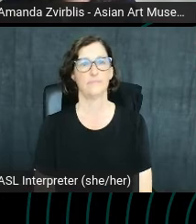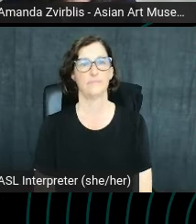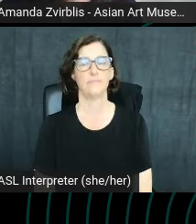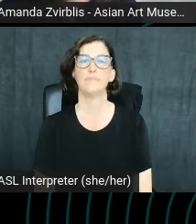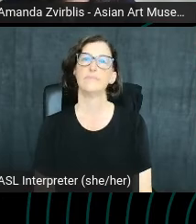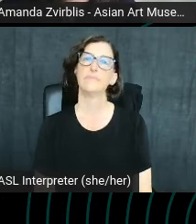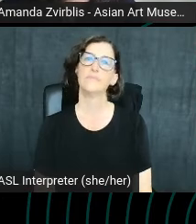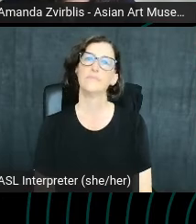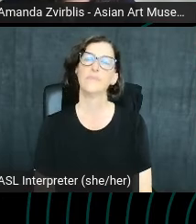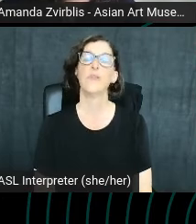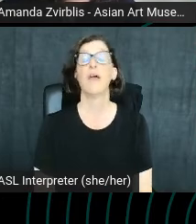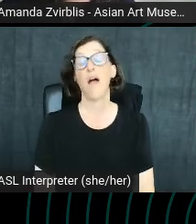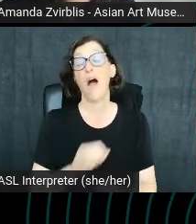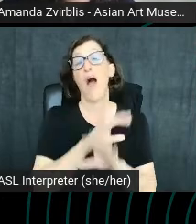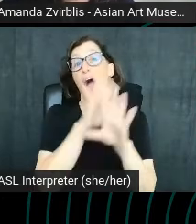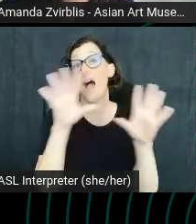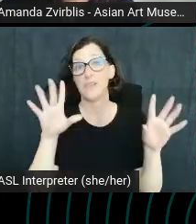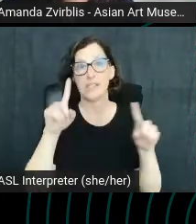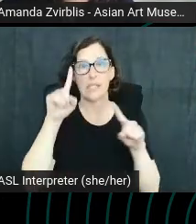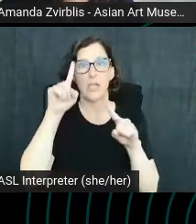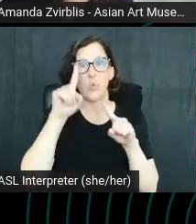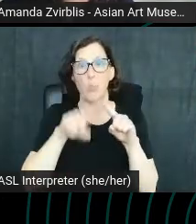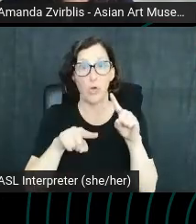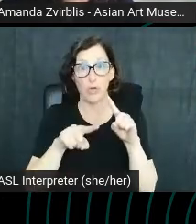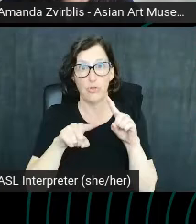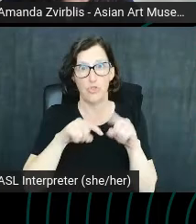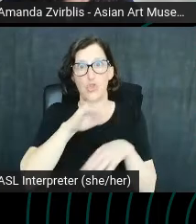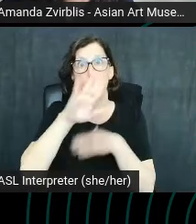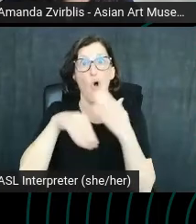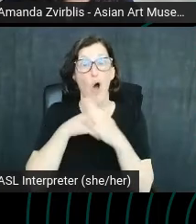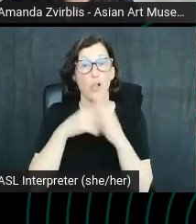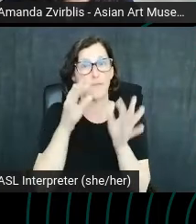So we obviously couldn't fit all of the key communications points